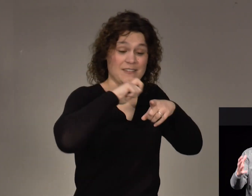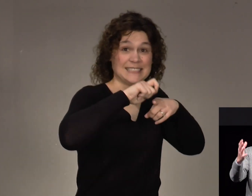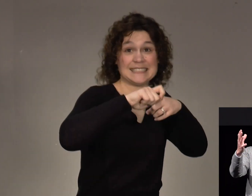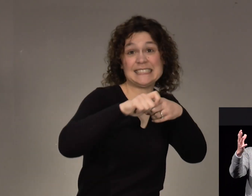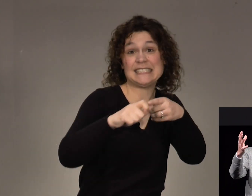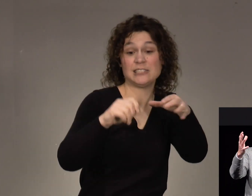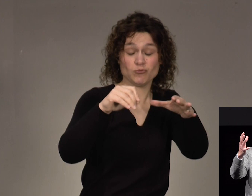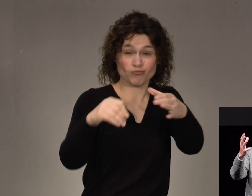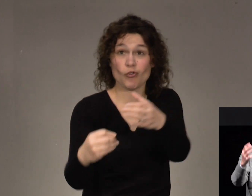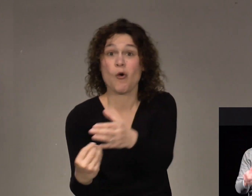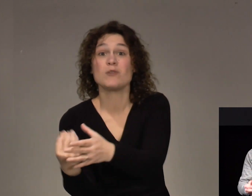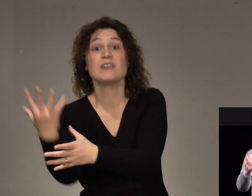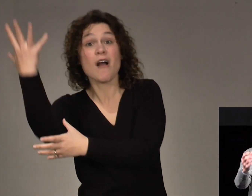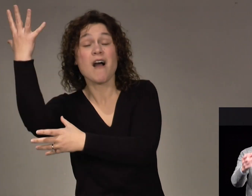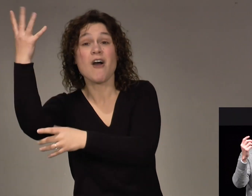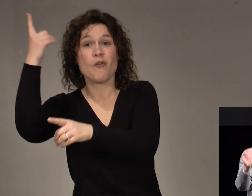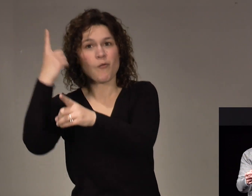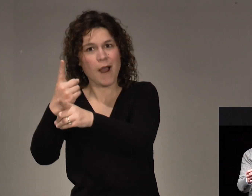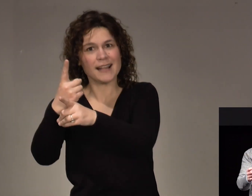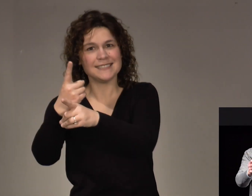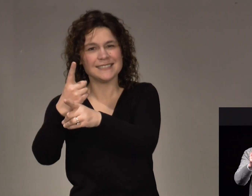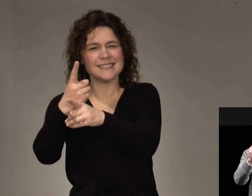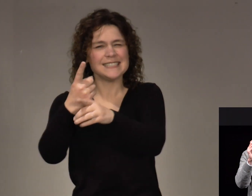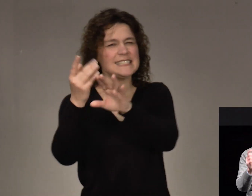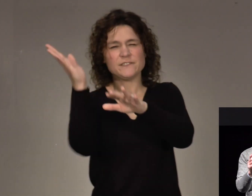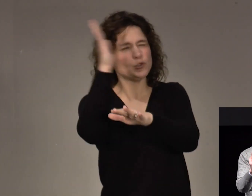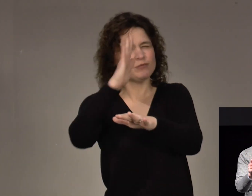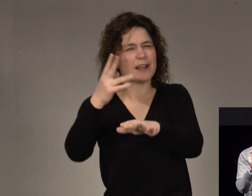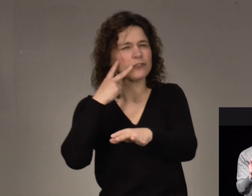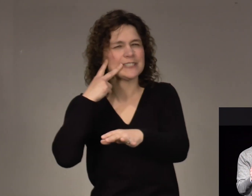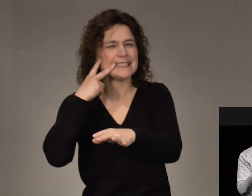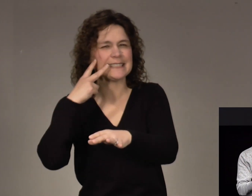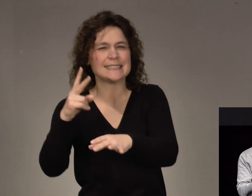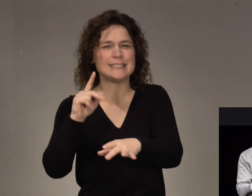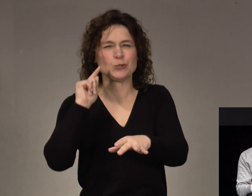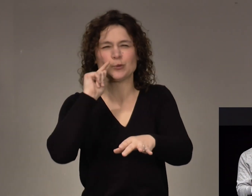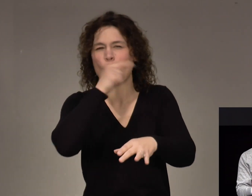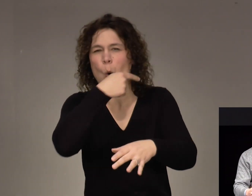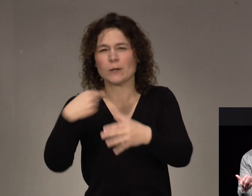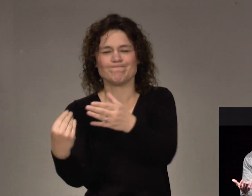into stalks, and you can't, if you've never seen a stalk of corn before, just